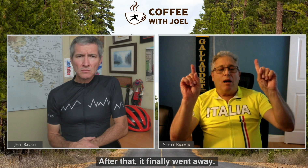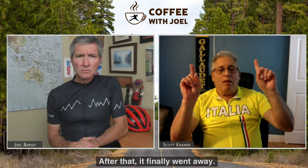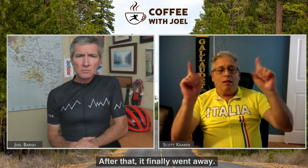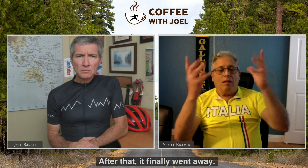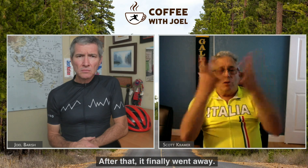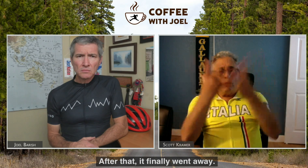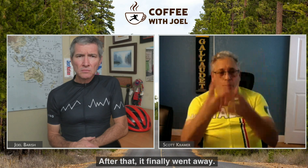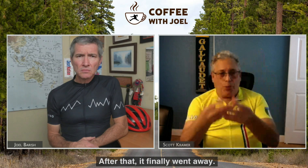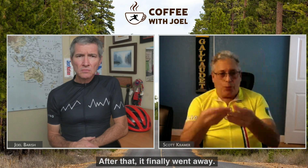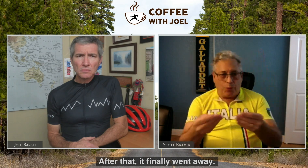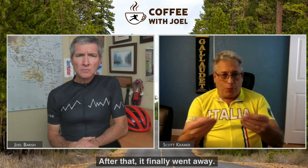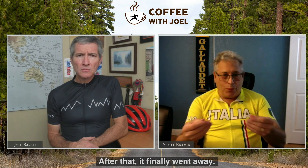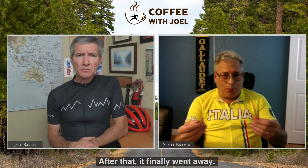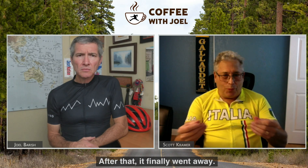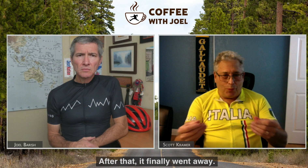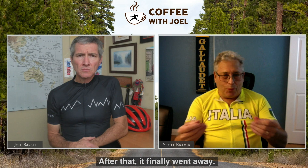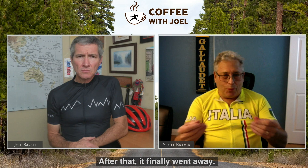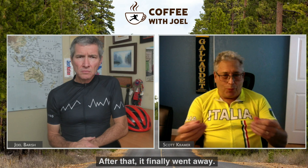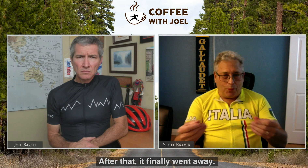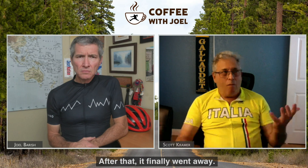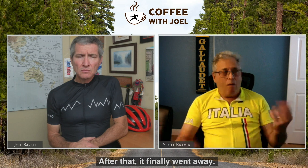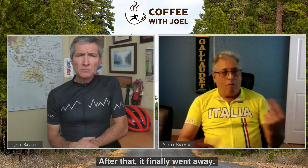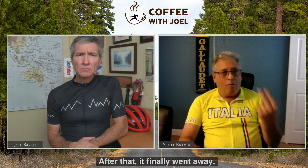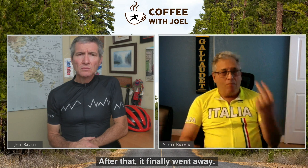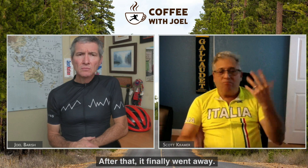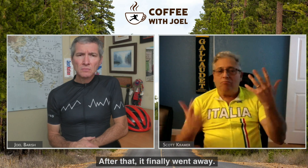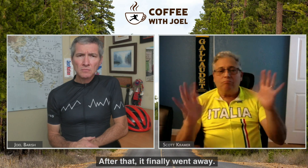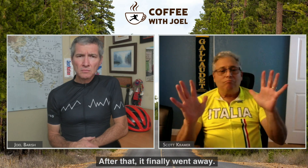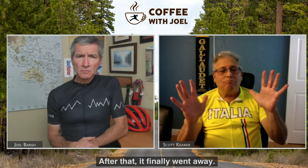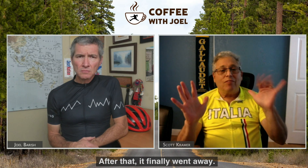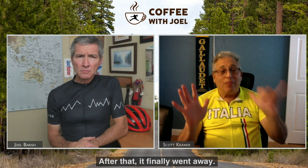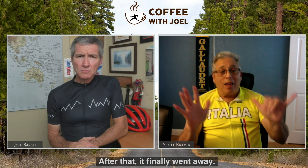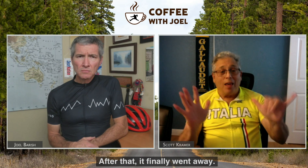After that, it finally went away.